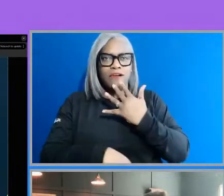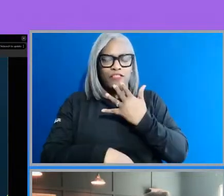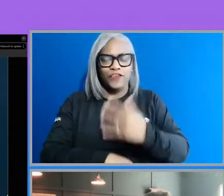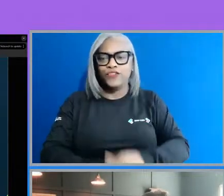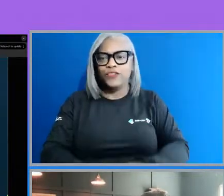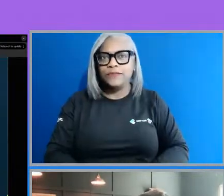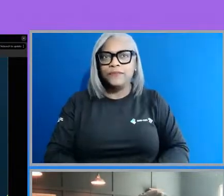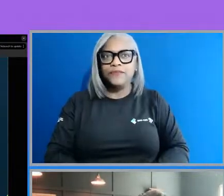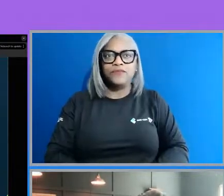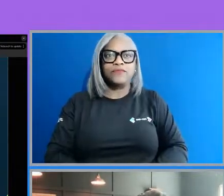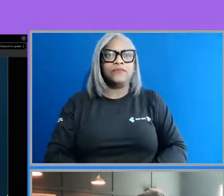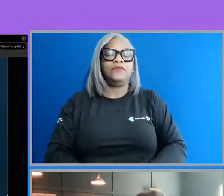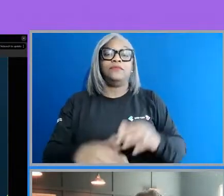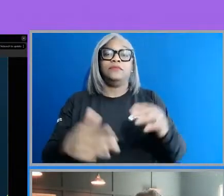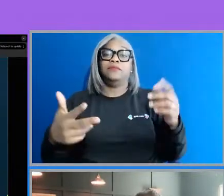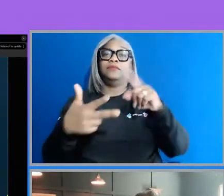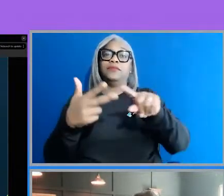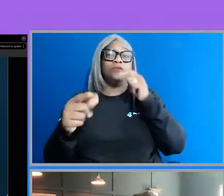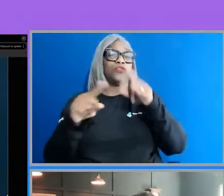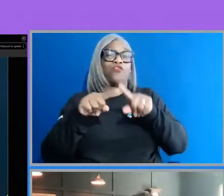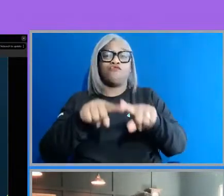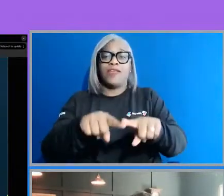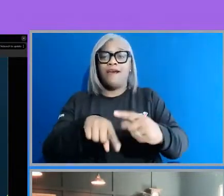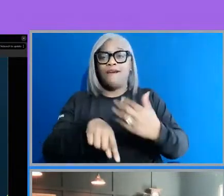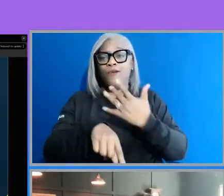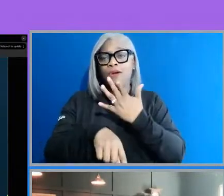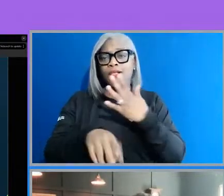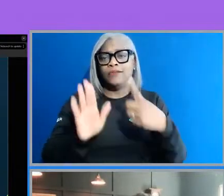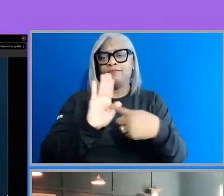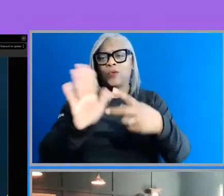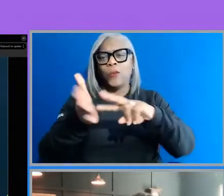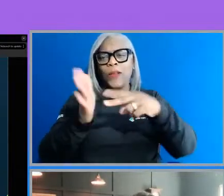on to not relying on color to convey meaning. Let's talk about